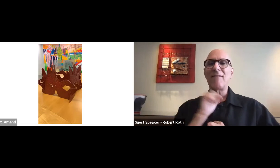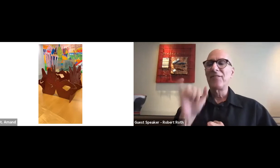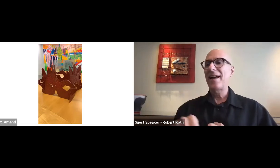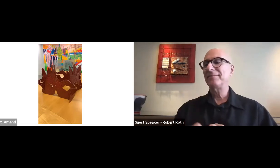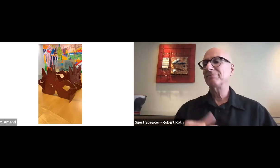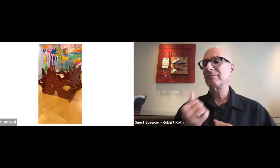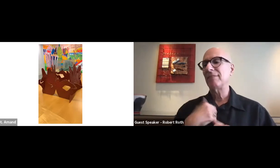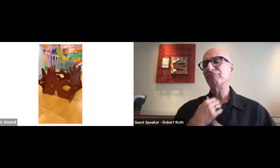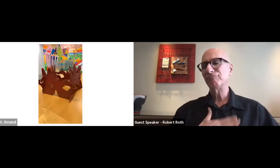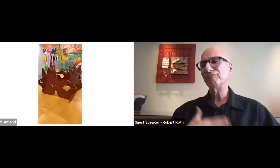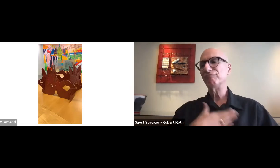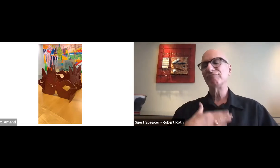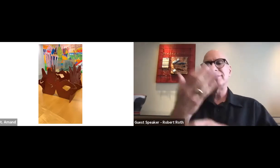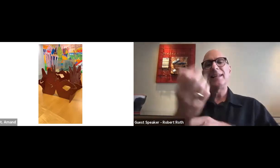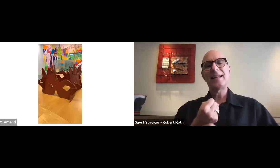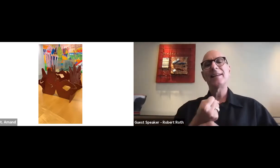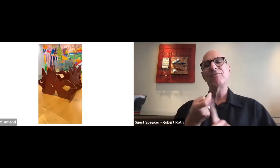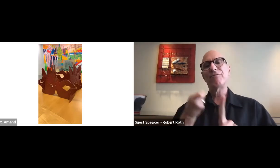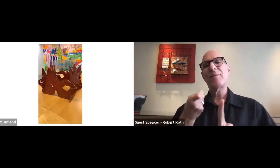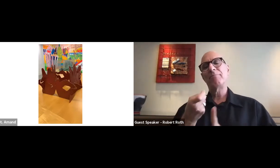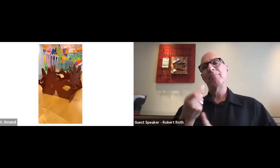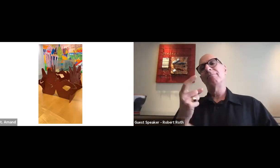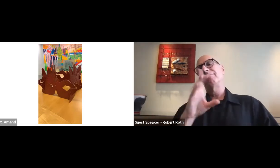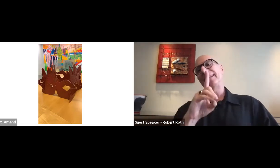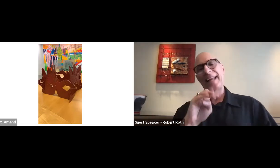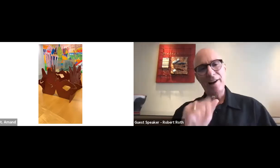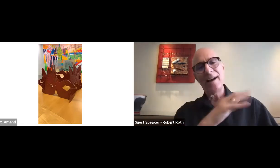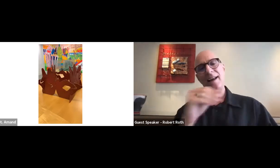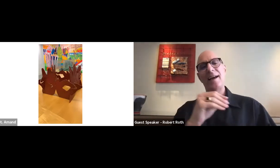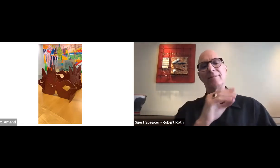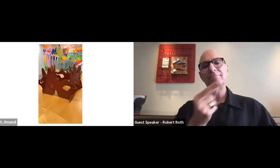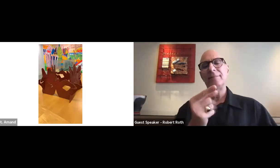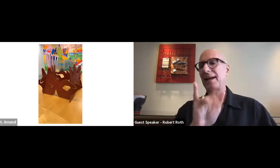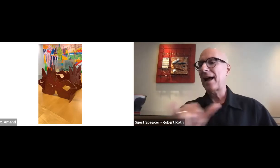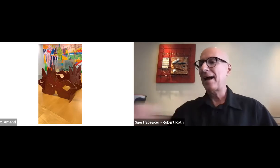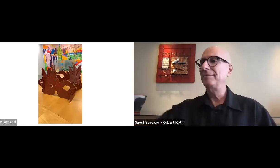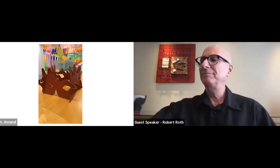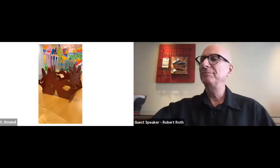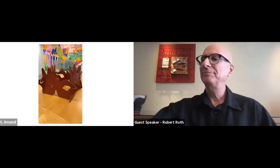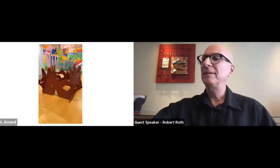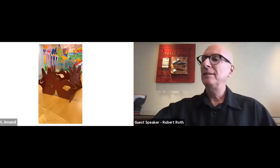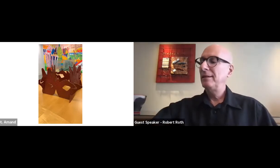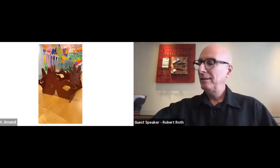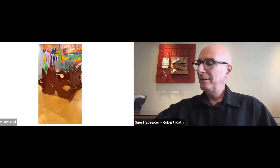I just cherish this piece of artwork, and I love that they gave that to me, and I appreciate getting it from DCARA